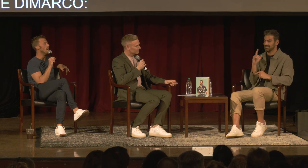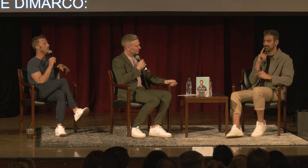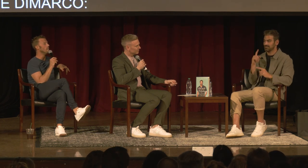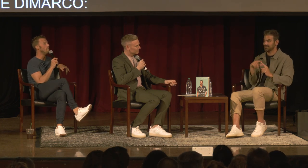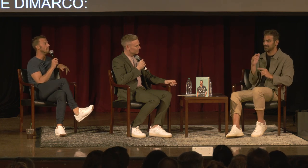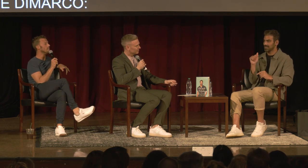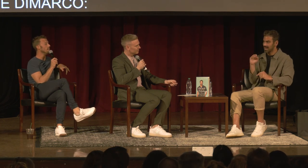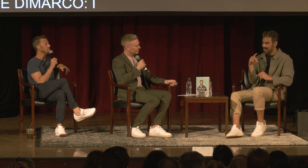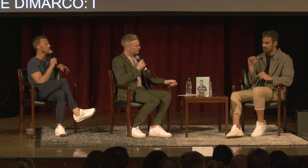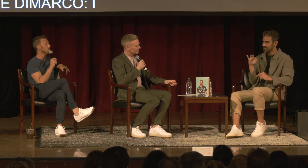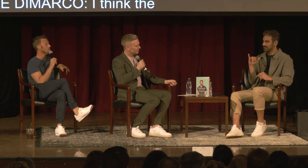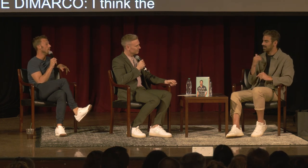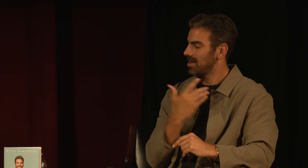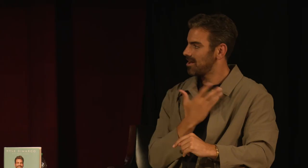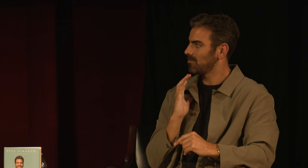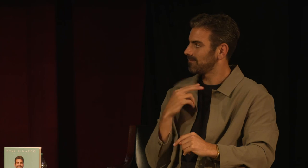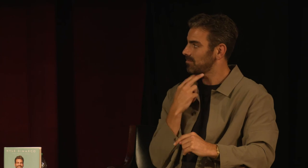I think the biggest thing is to amplify